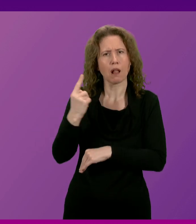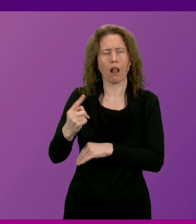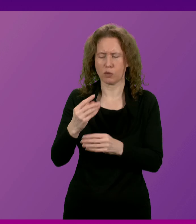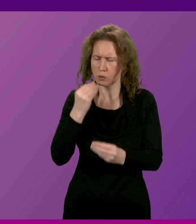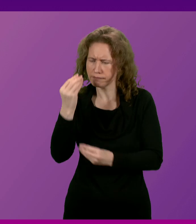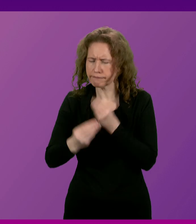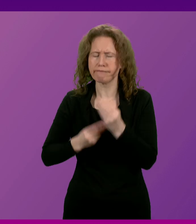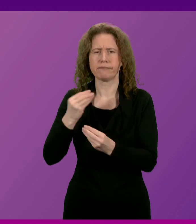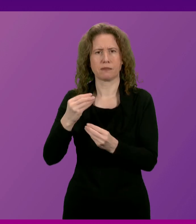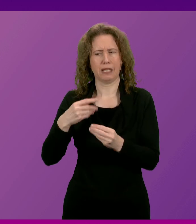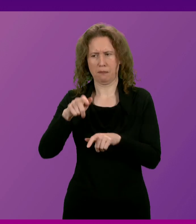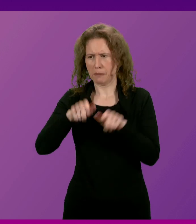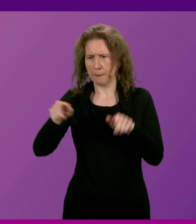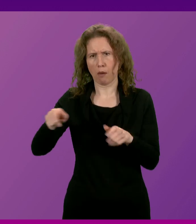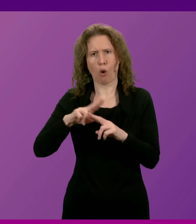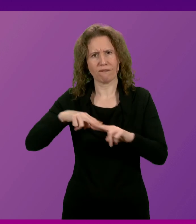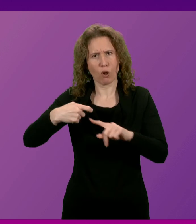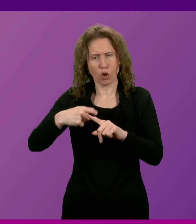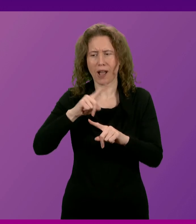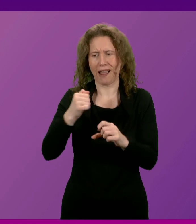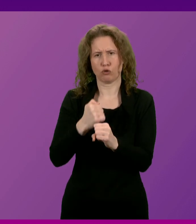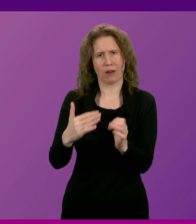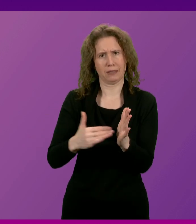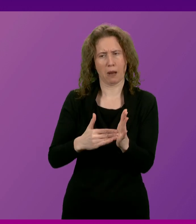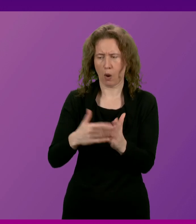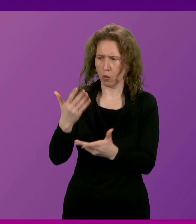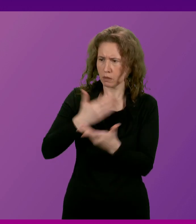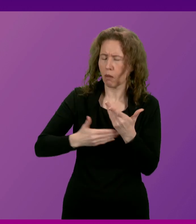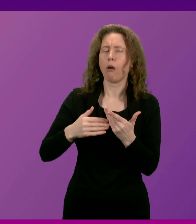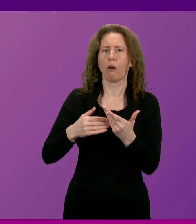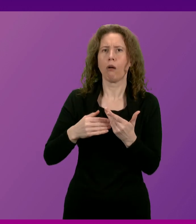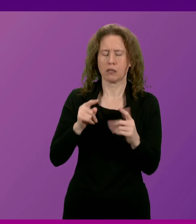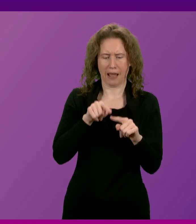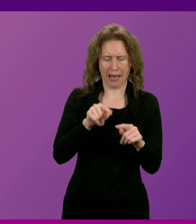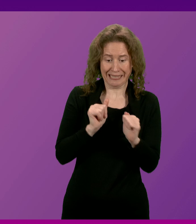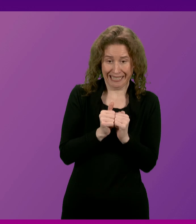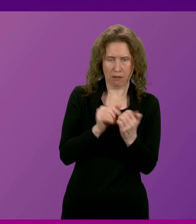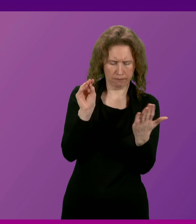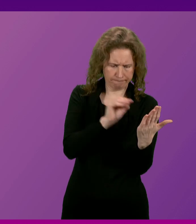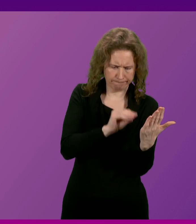the interests of the people of Falkirk and Grangemouth in the composition of that deal.